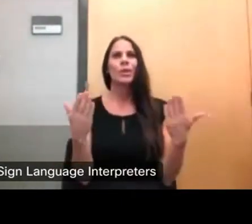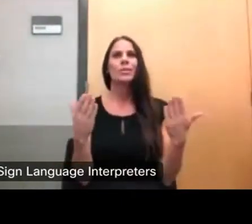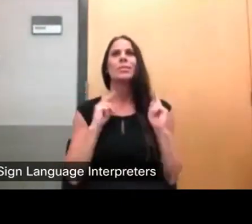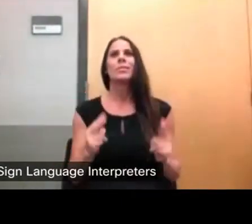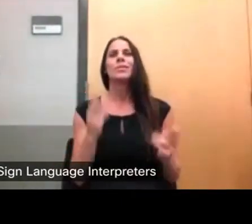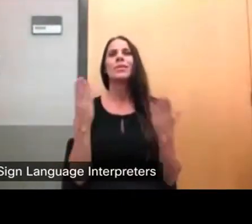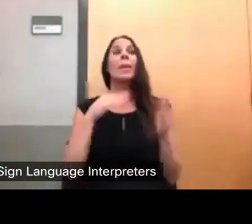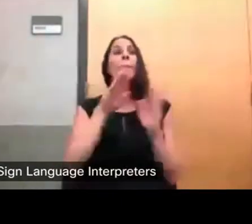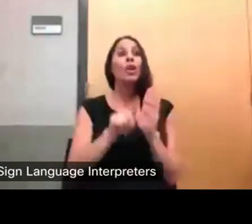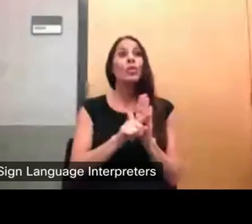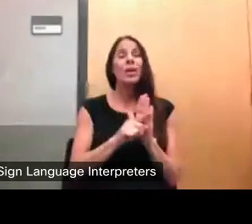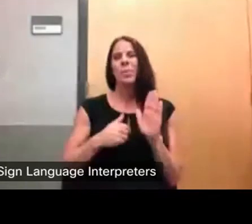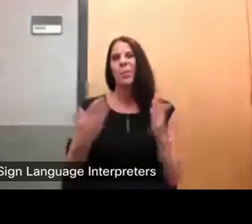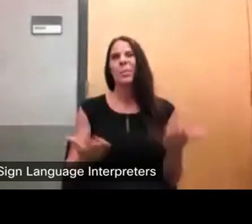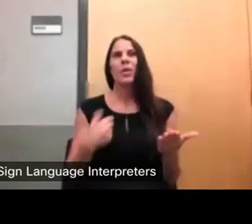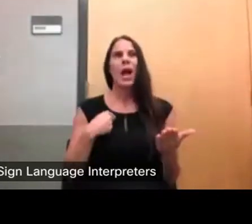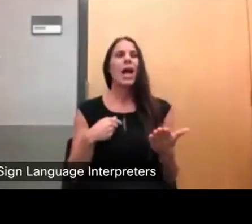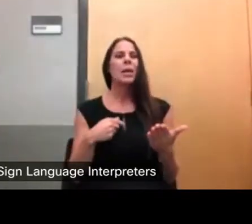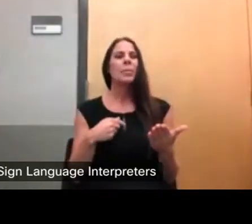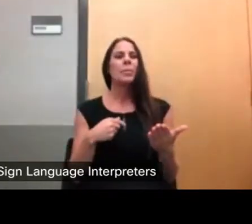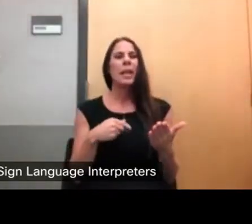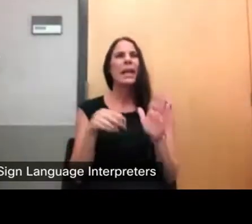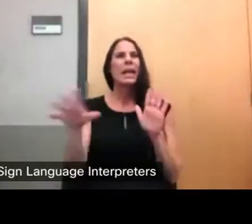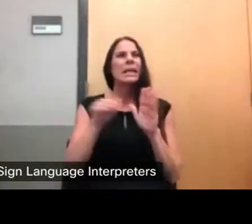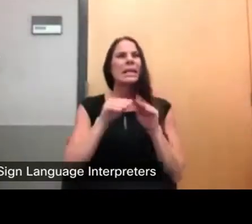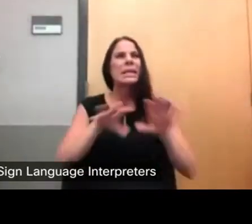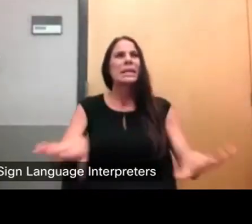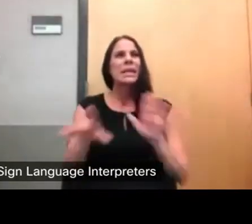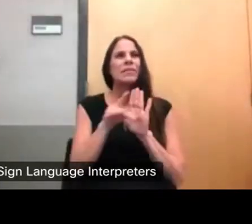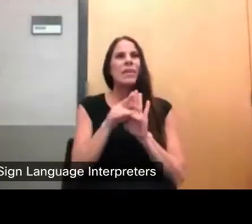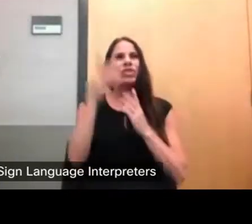My background is I'm an infectious disease position by training, but I've been with the